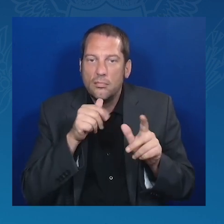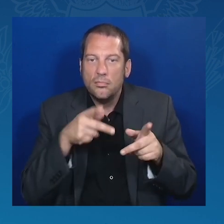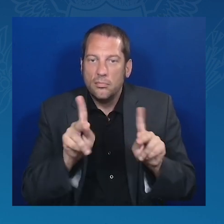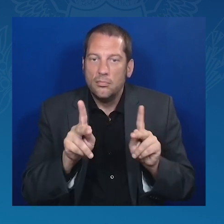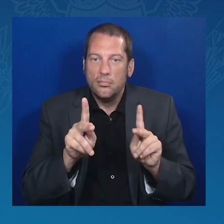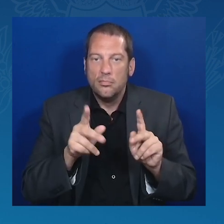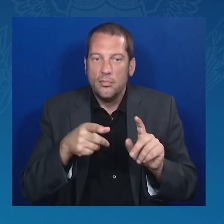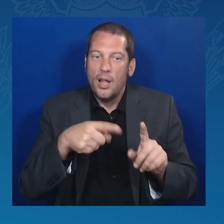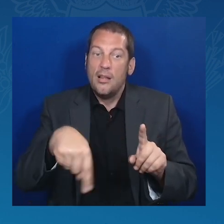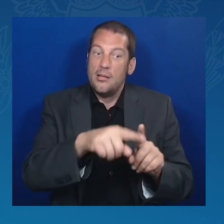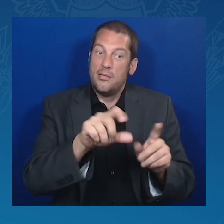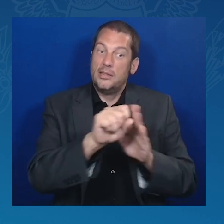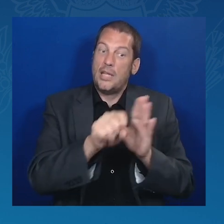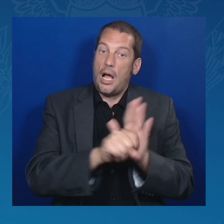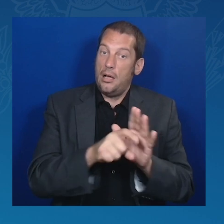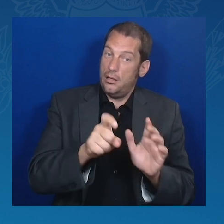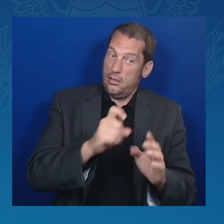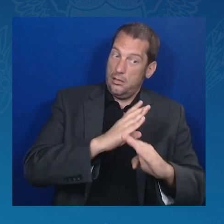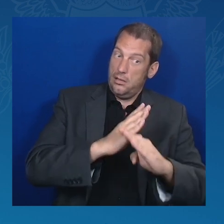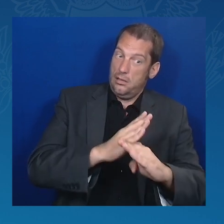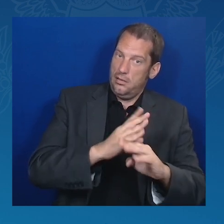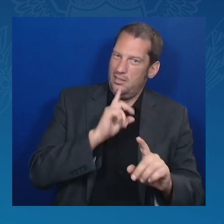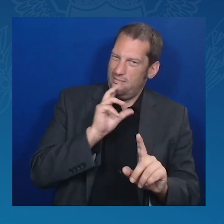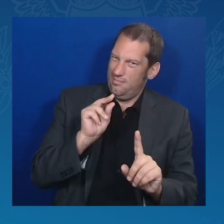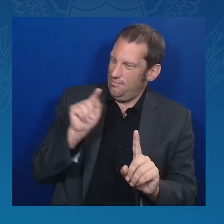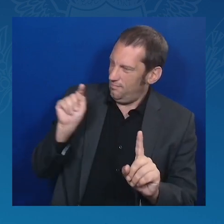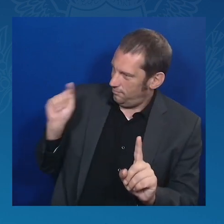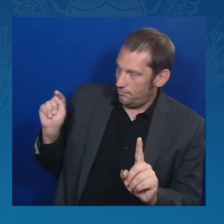to highlight what these clinics do.